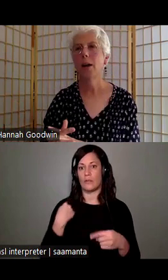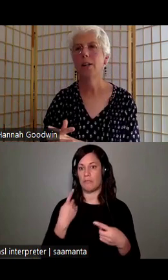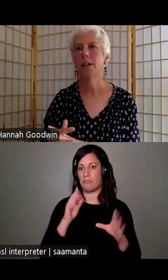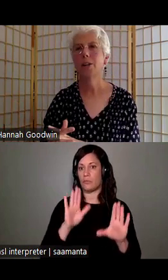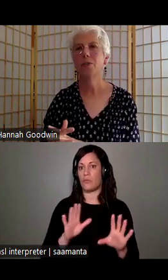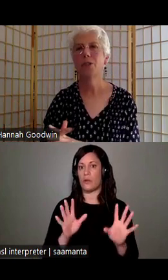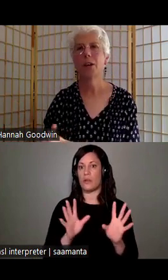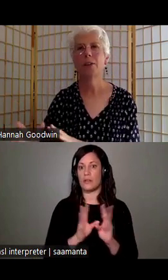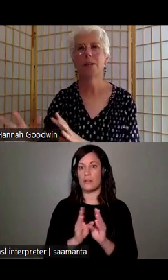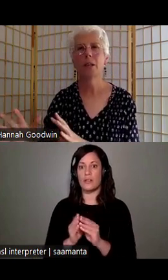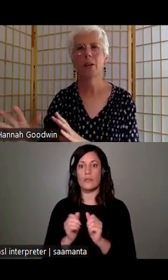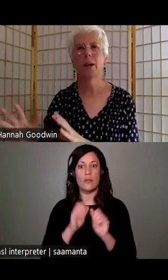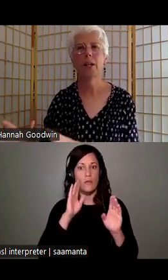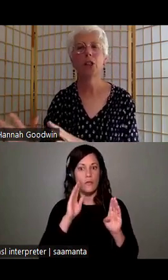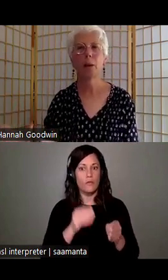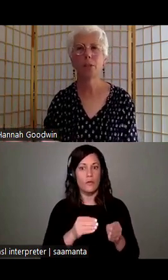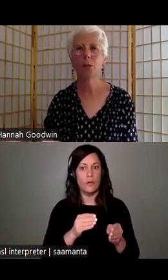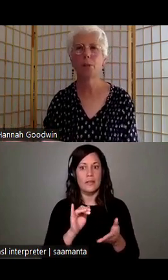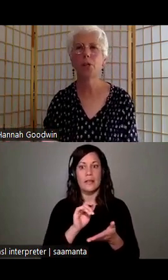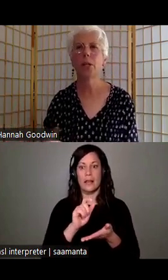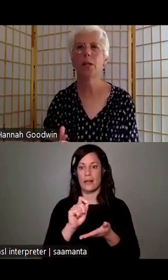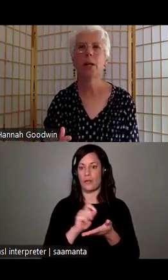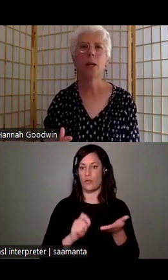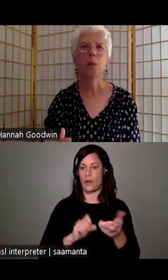on focusing on things like writing a job description,